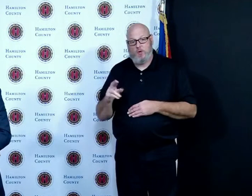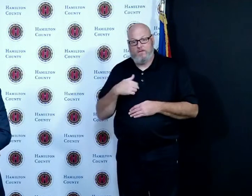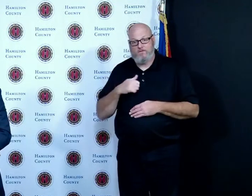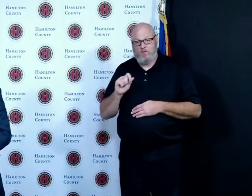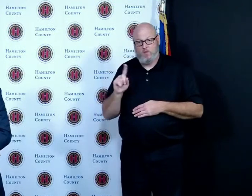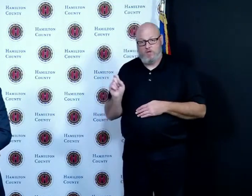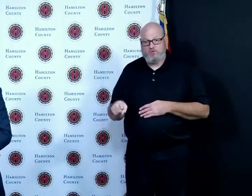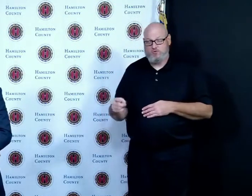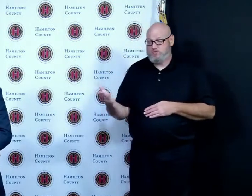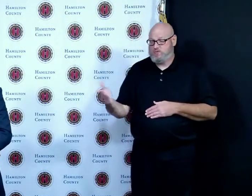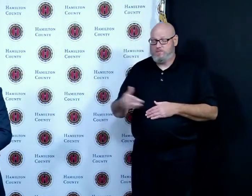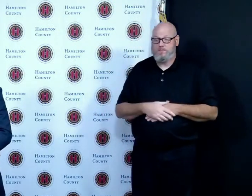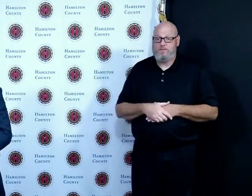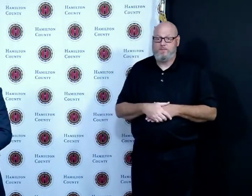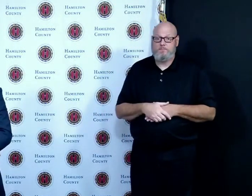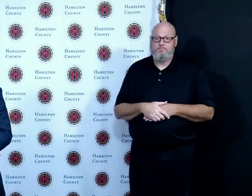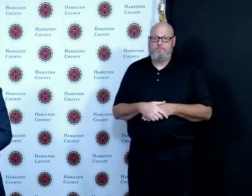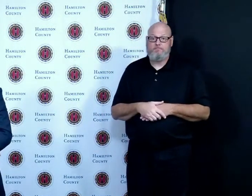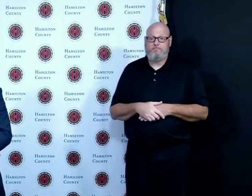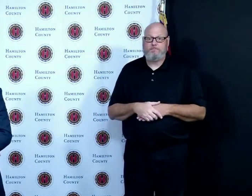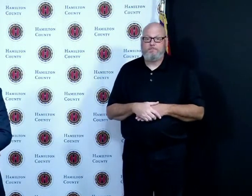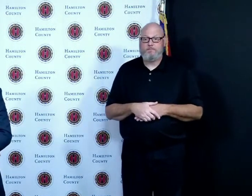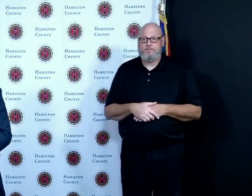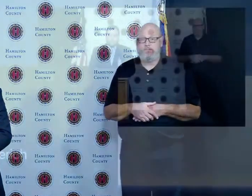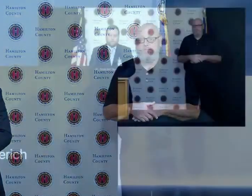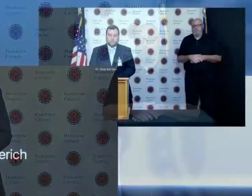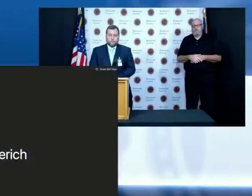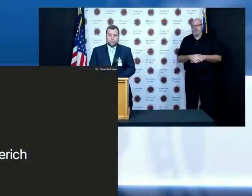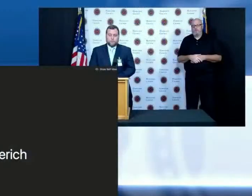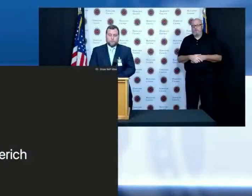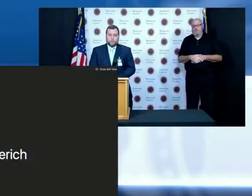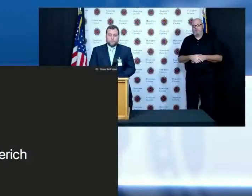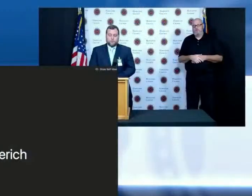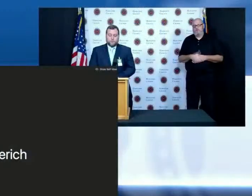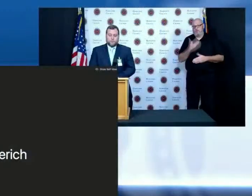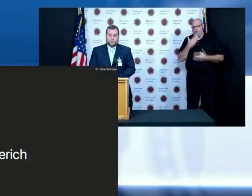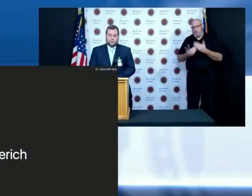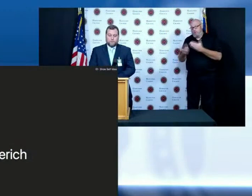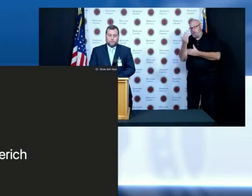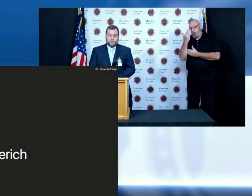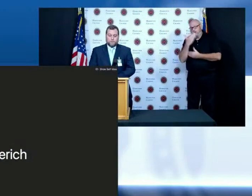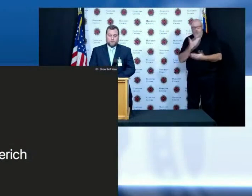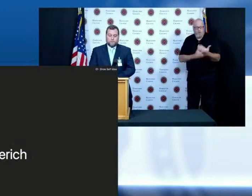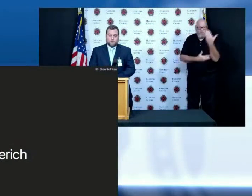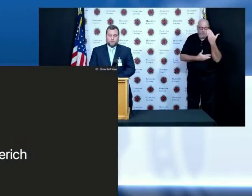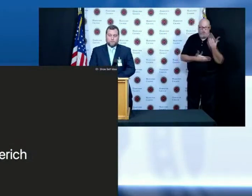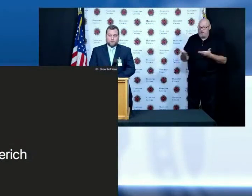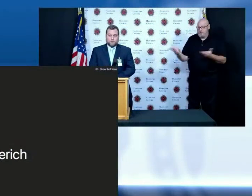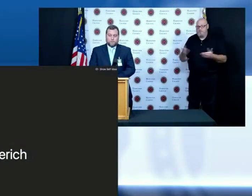open up this huge mega site it's just not where we are and by the way people have some folks have